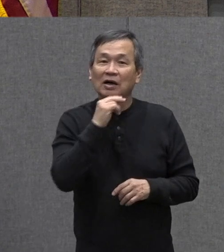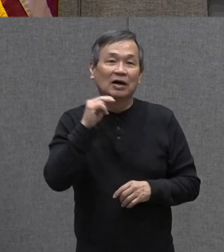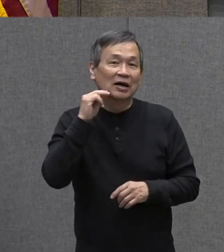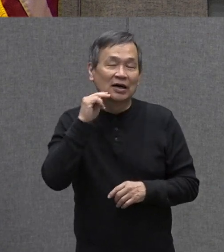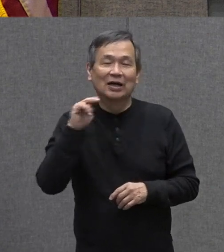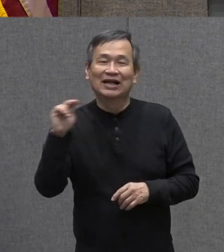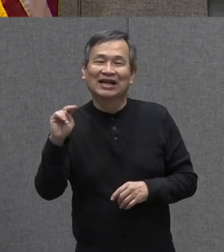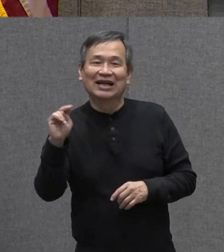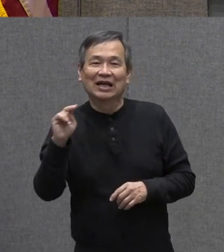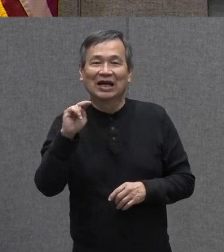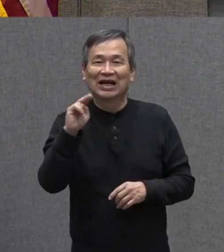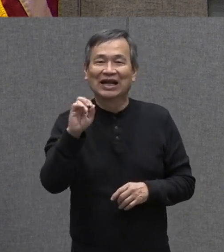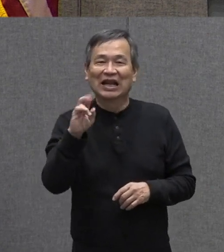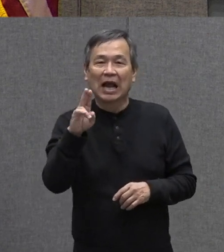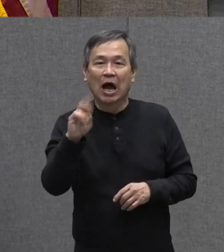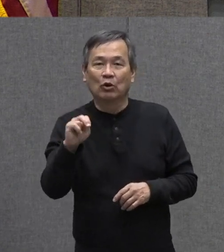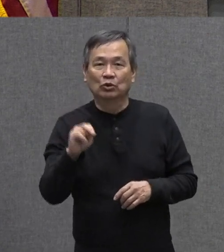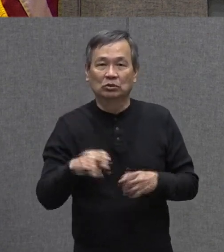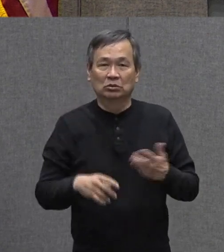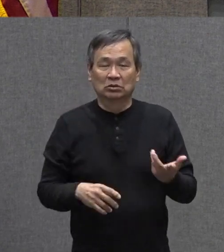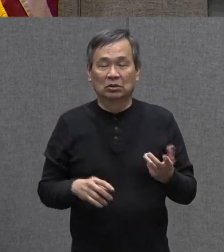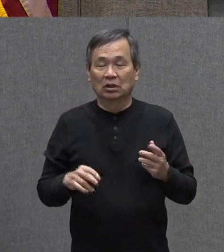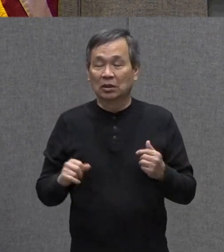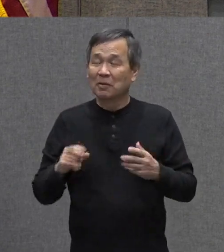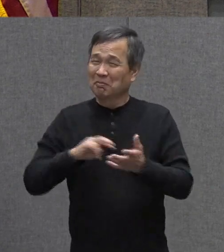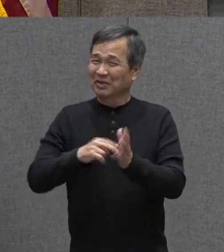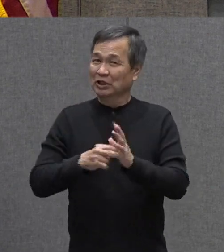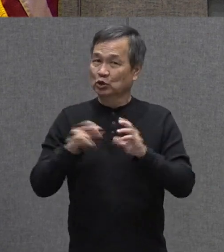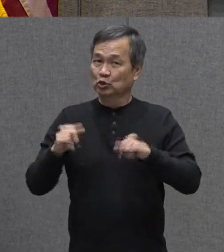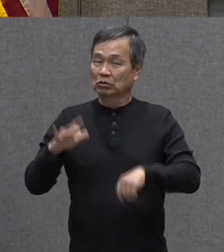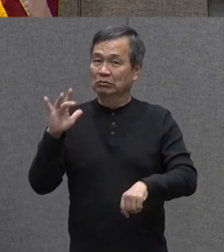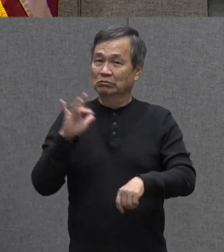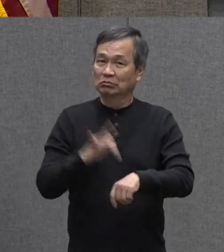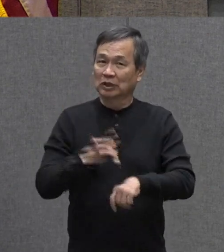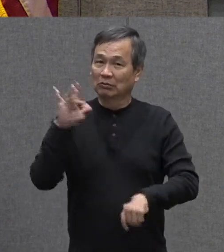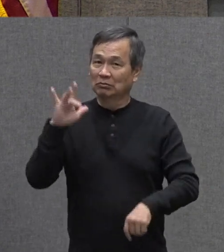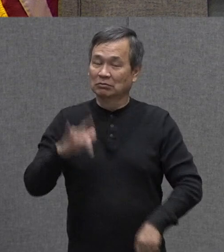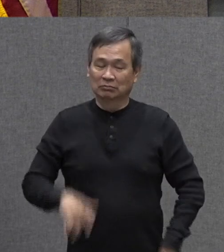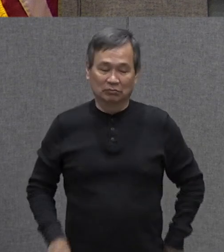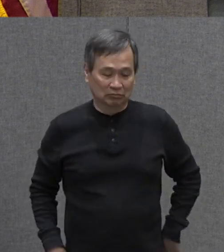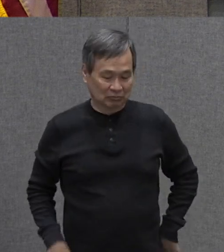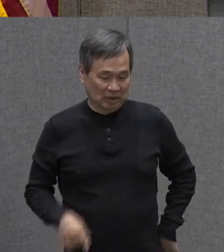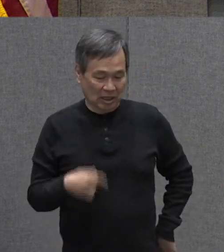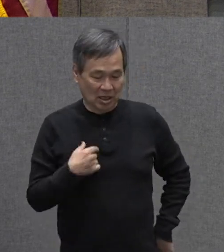Nouns are things that you can touch. I can touch a honeydew,